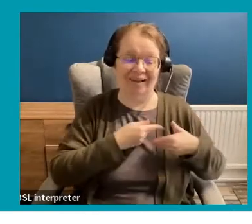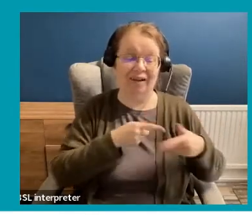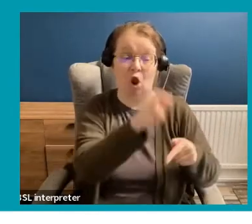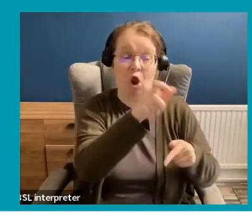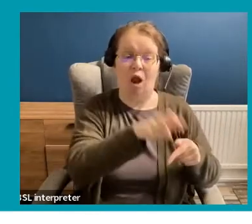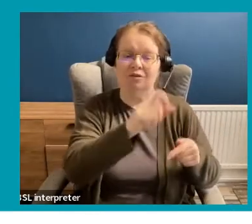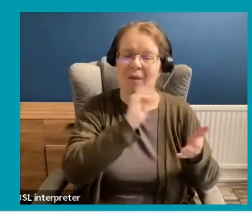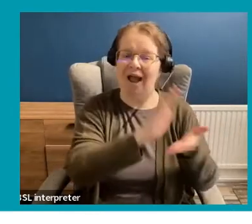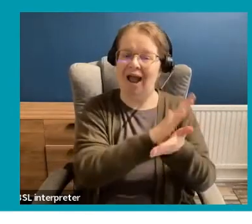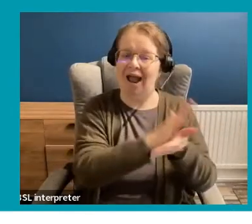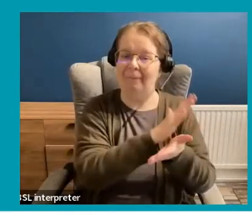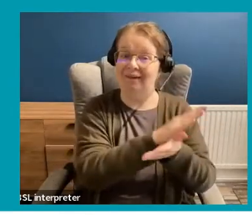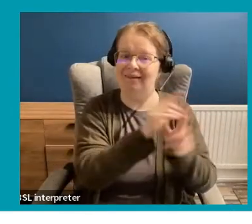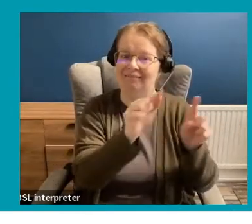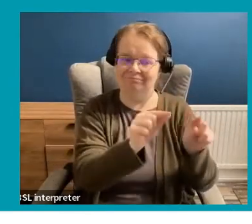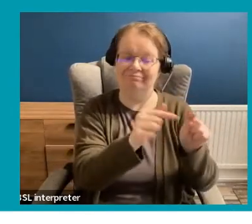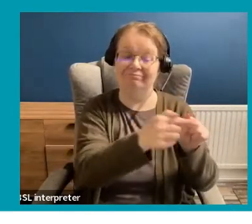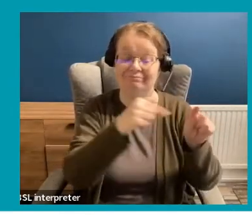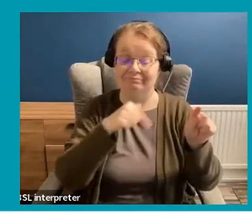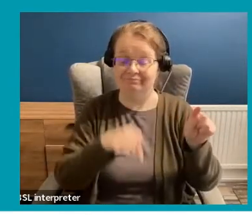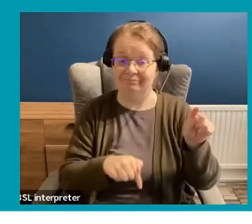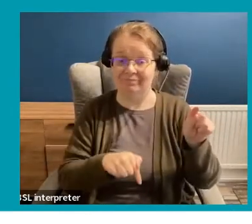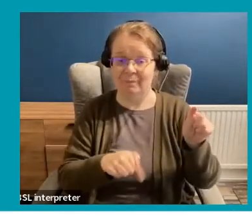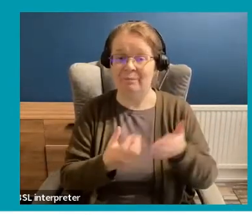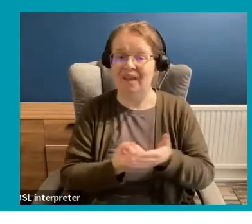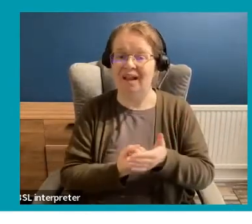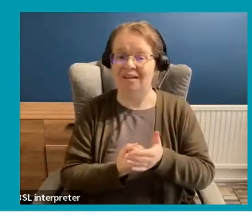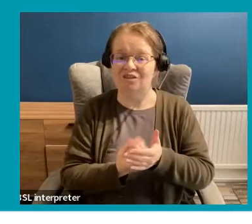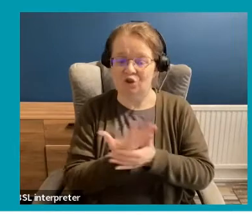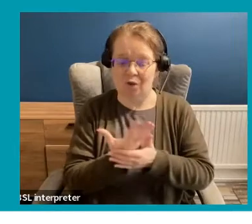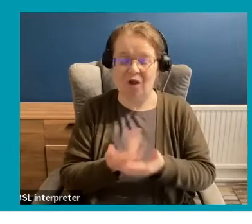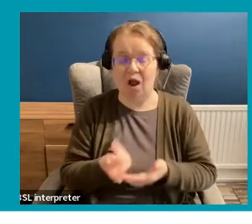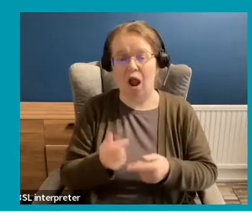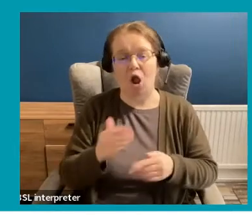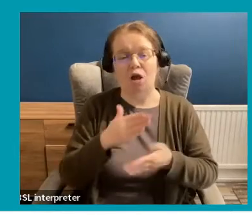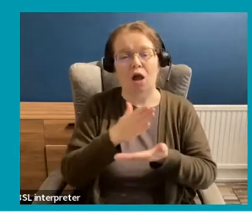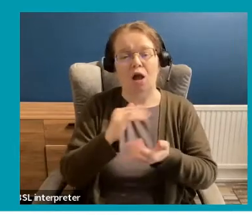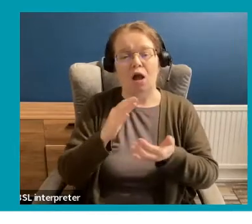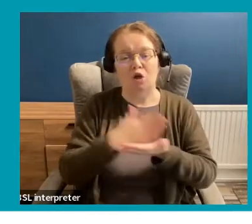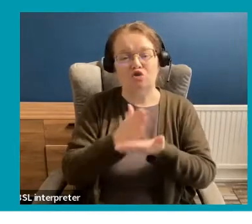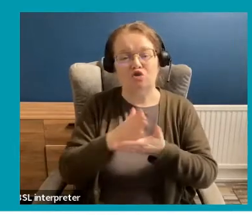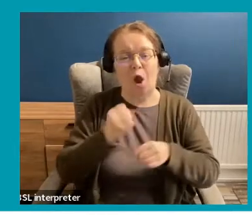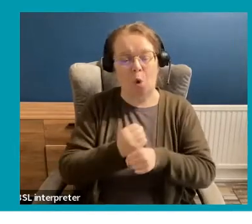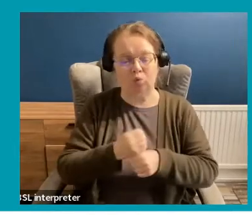which in turn develops better to shareholders. That is his approach.